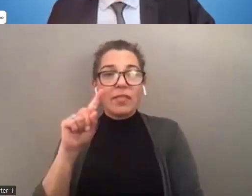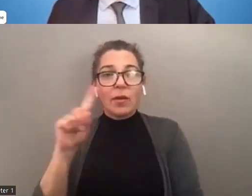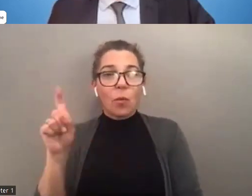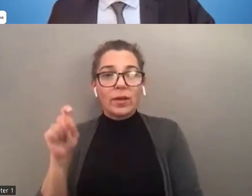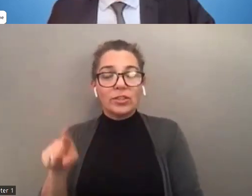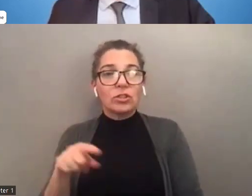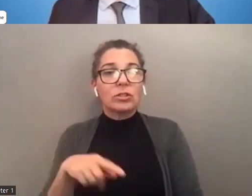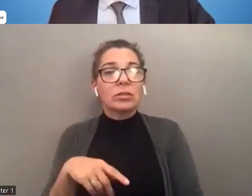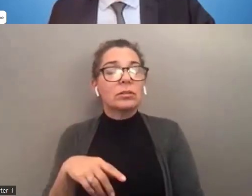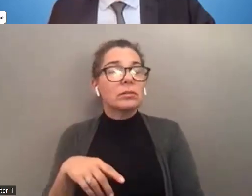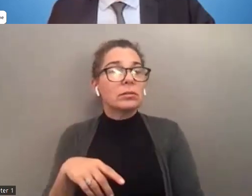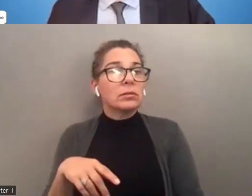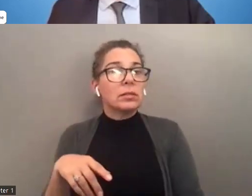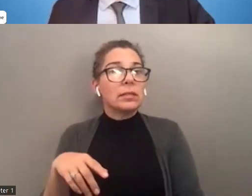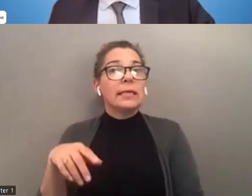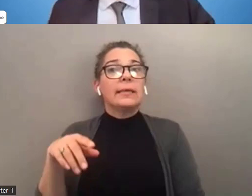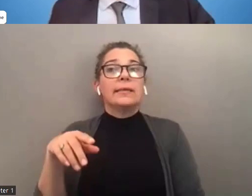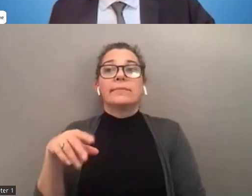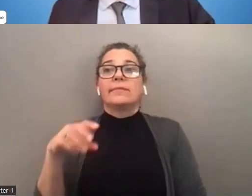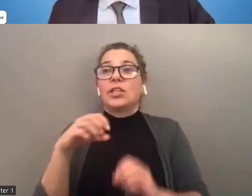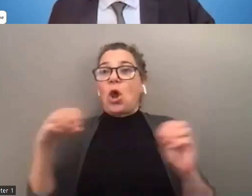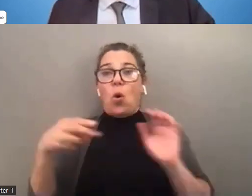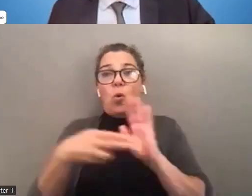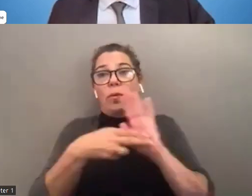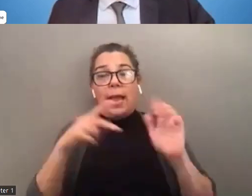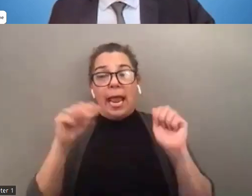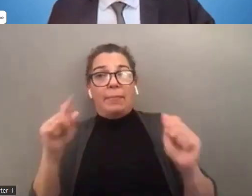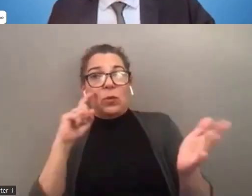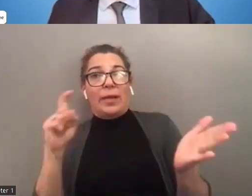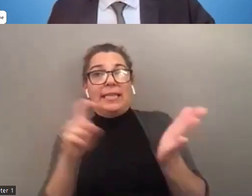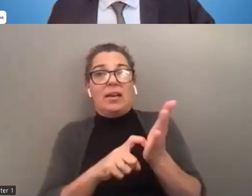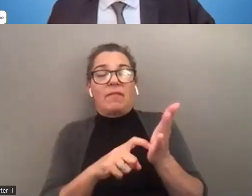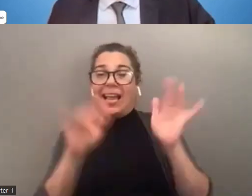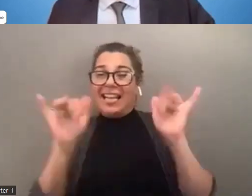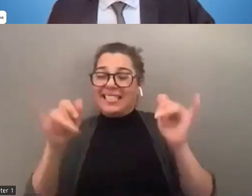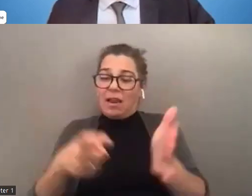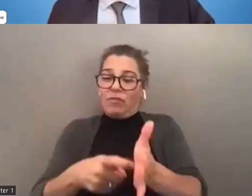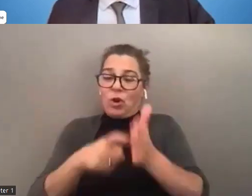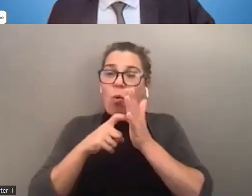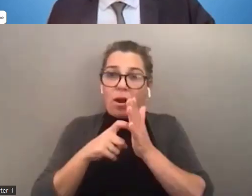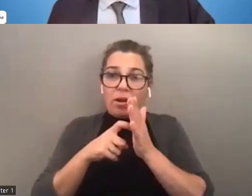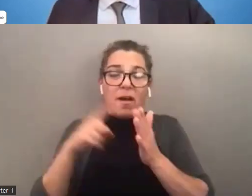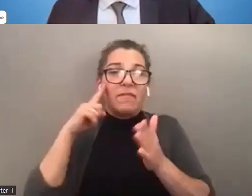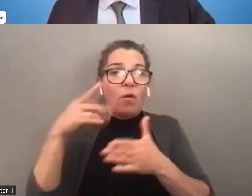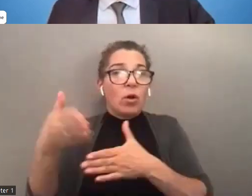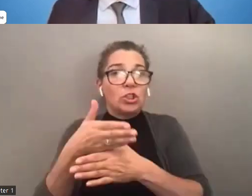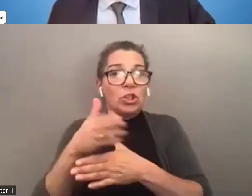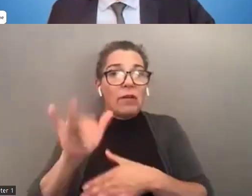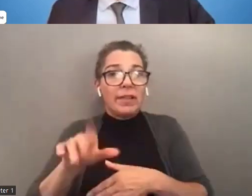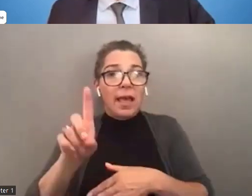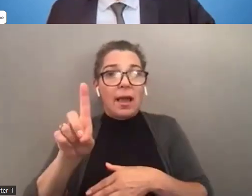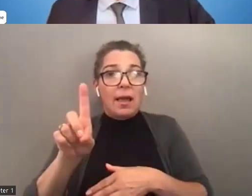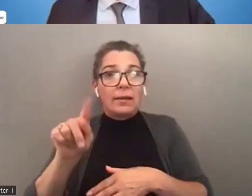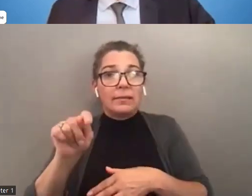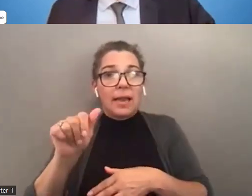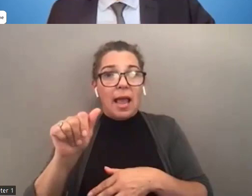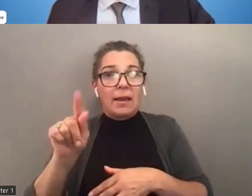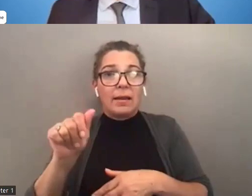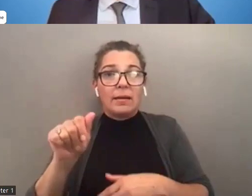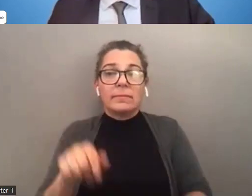is de-identification required in order to share the data? Taunton, do you want to talk us through this?